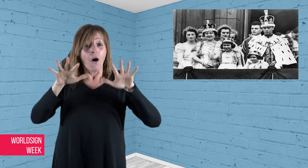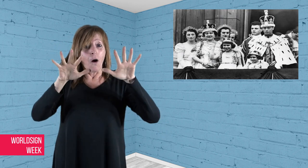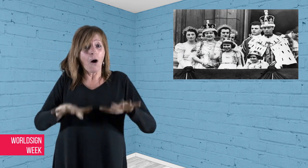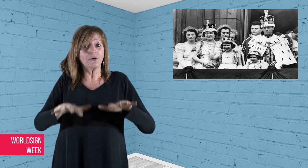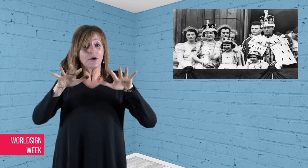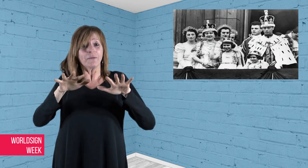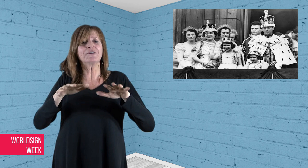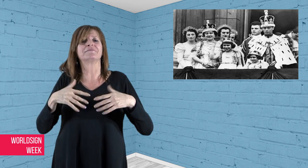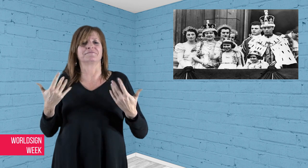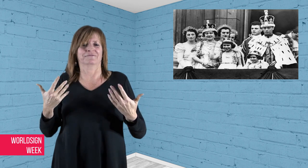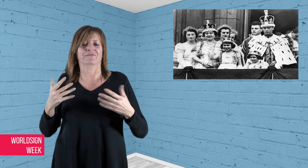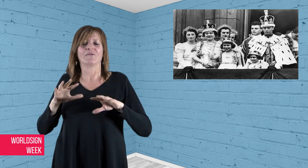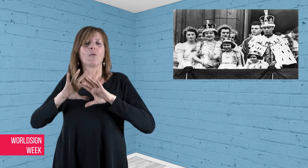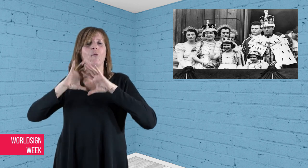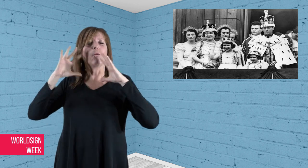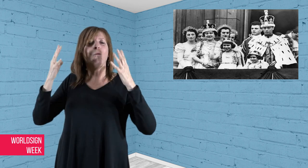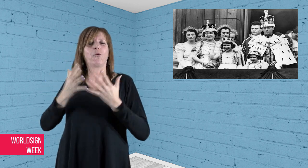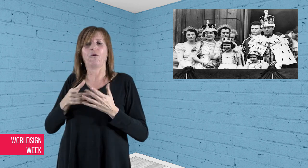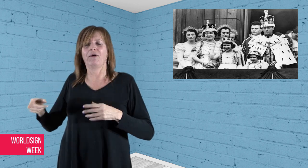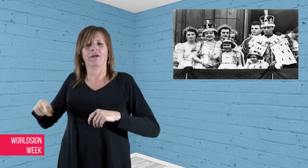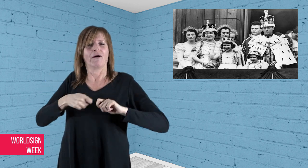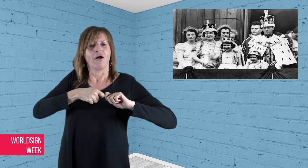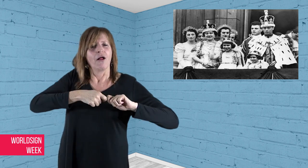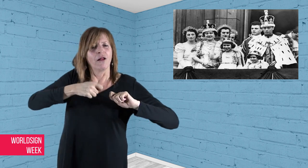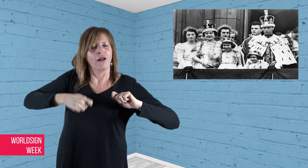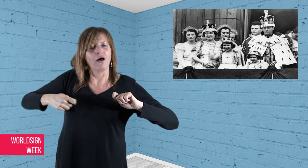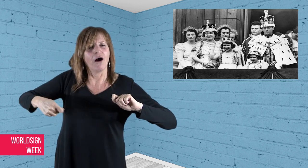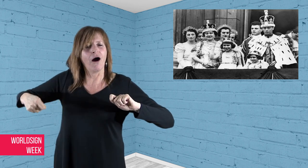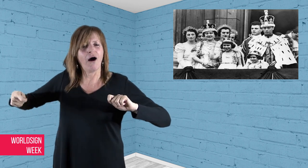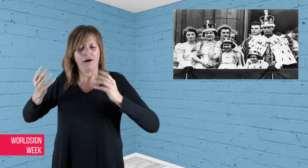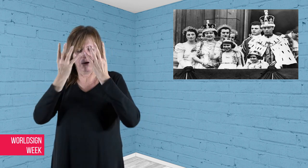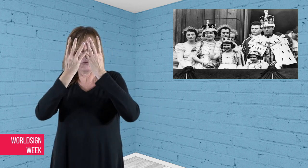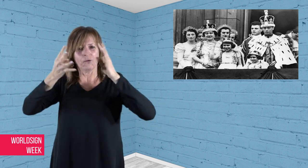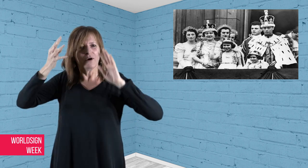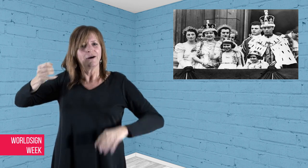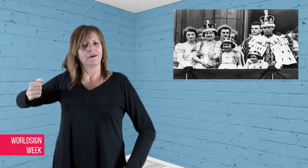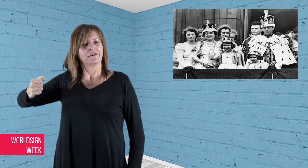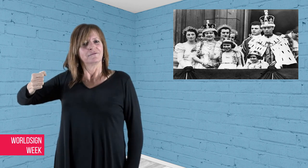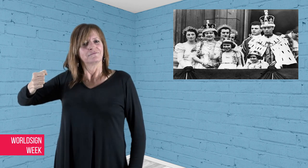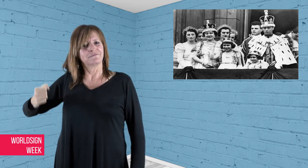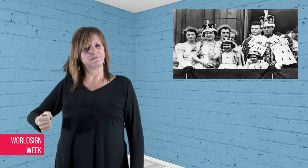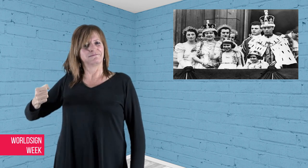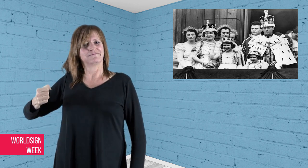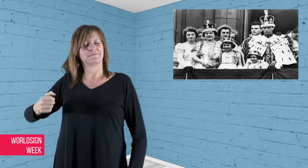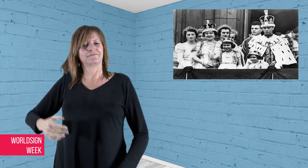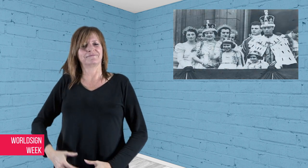living monarch!